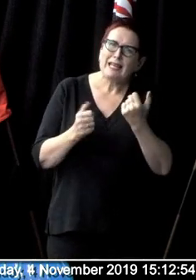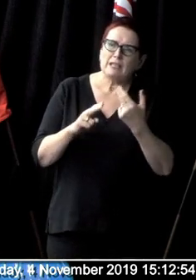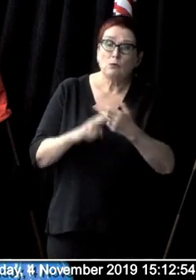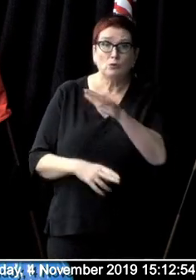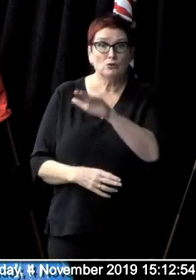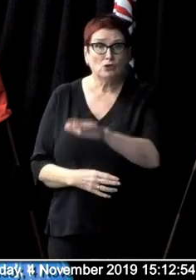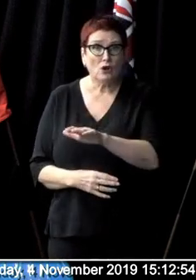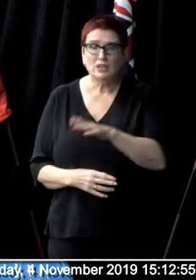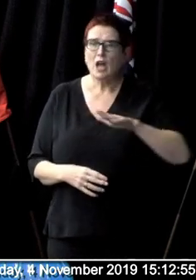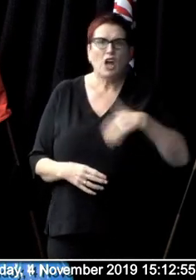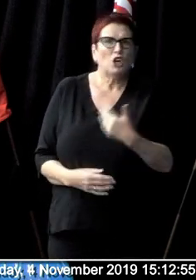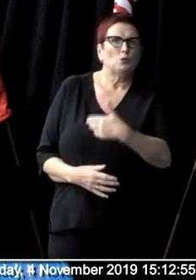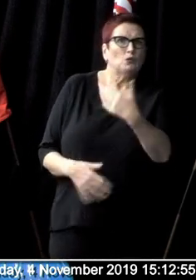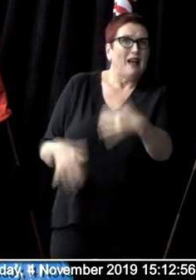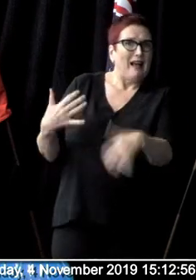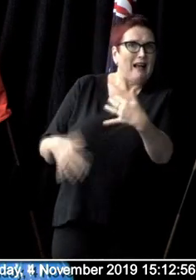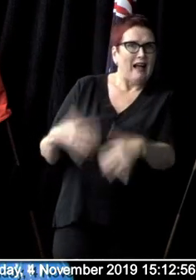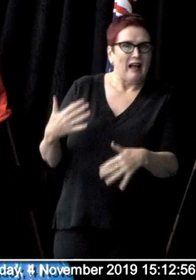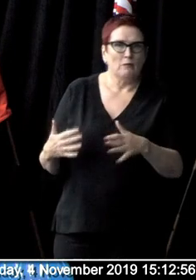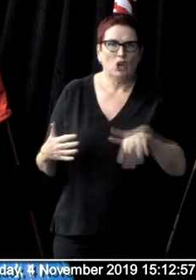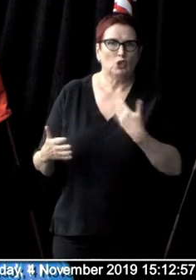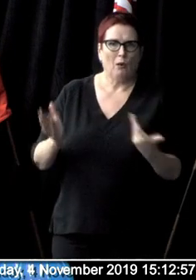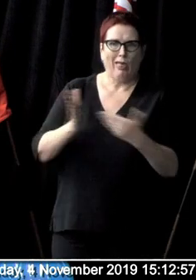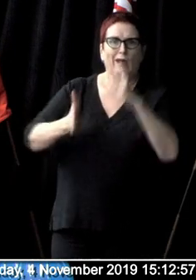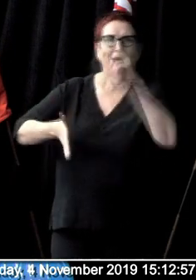harm, without any retribution to the child.